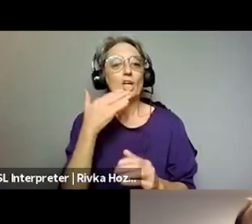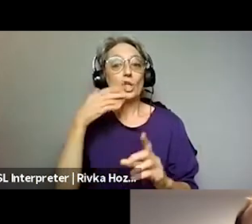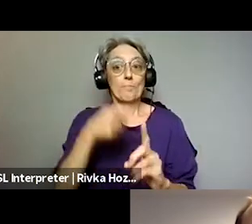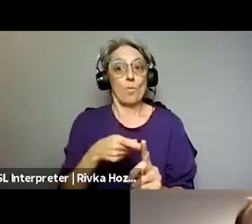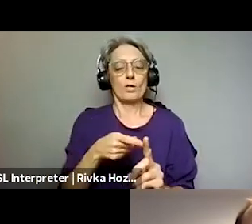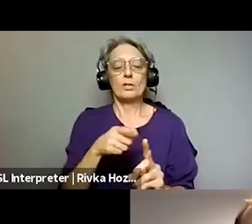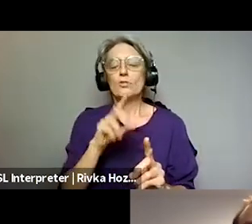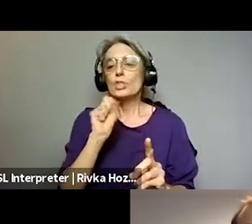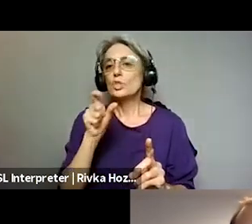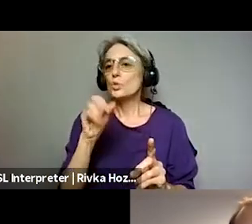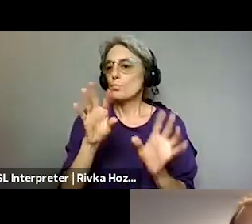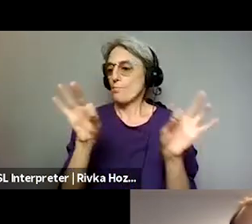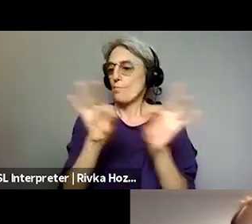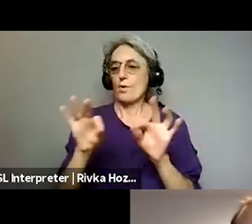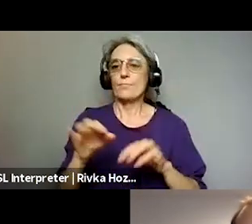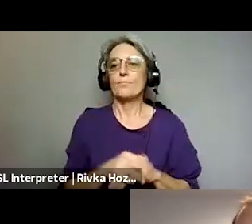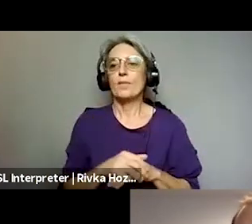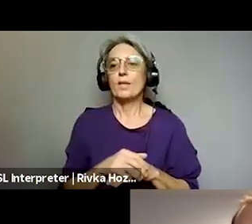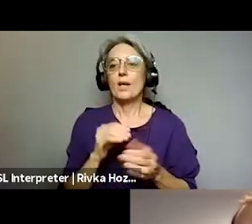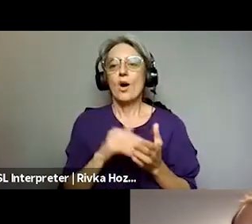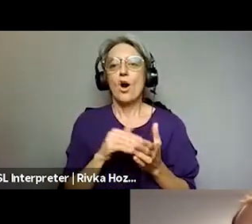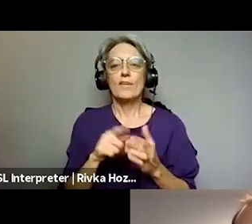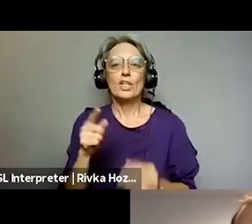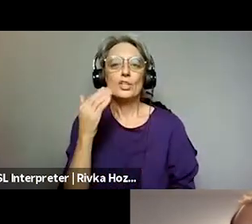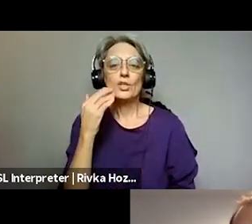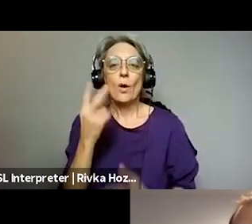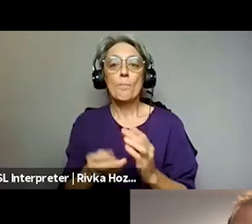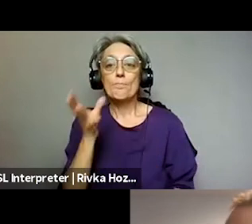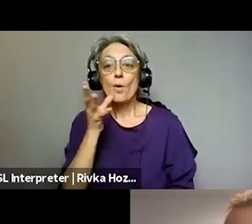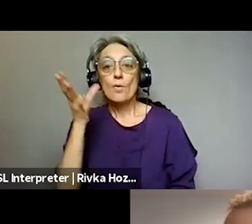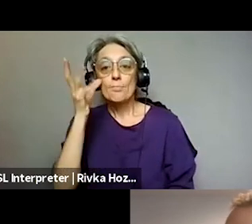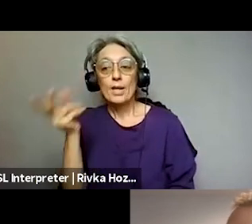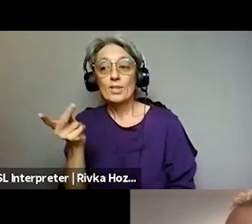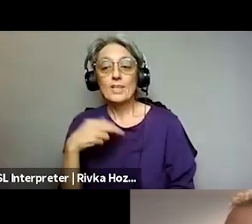and there’s often you know both parents have disabilities and I think maybe it was mentioned